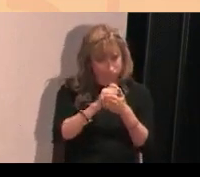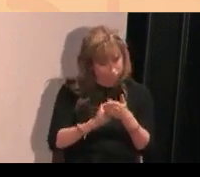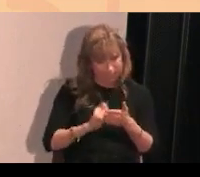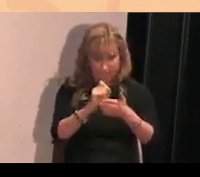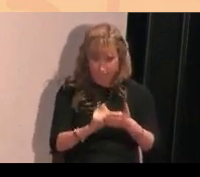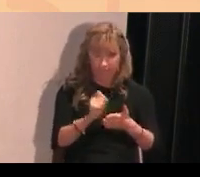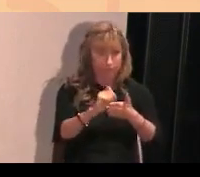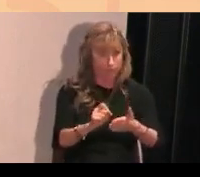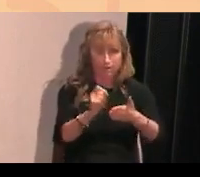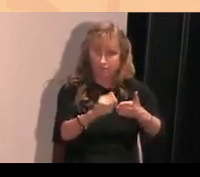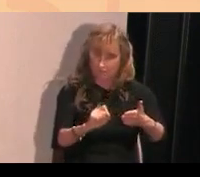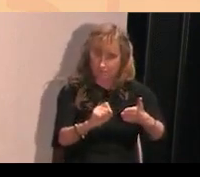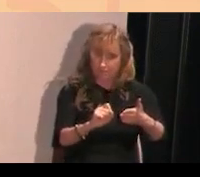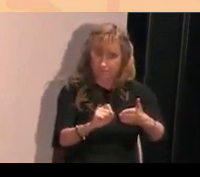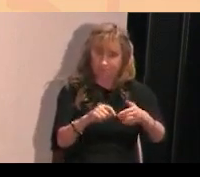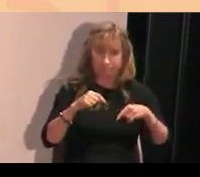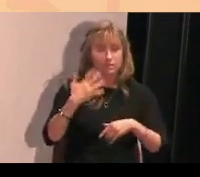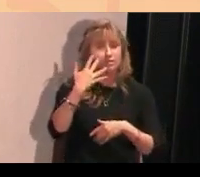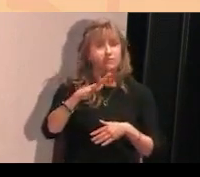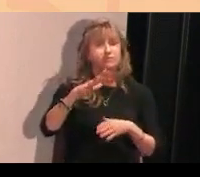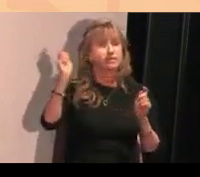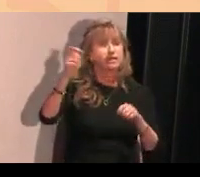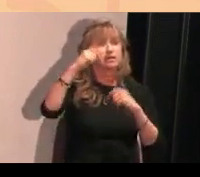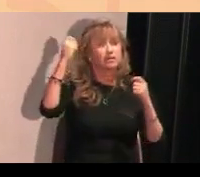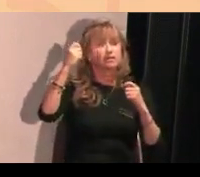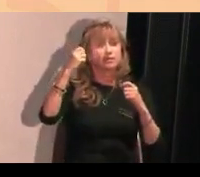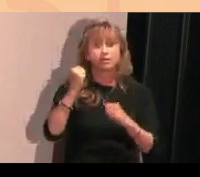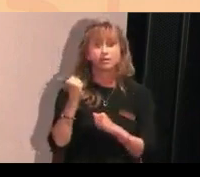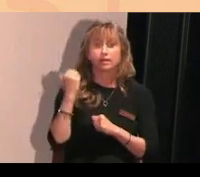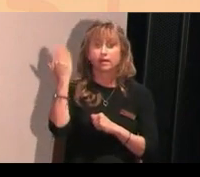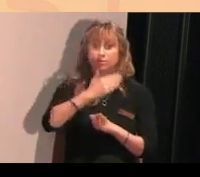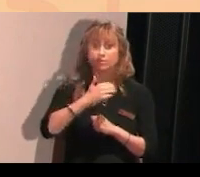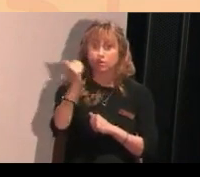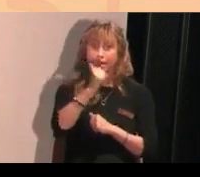the 50th anniversary of the Aboriginal Arts board publication so it's not lost to history